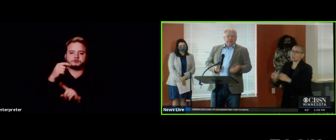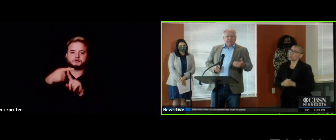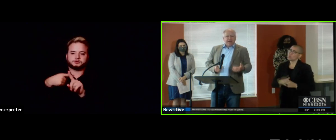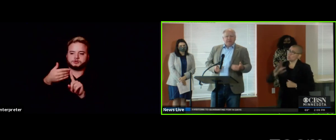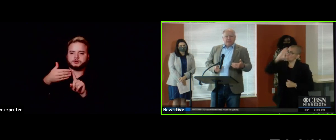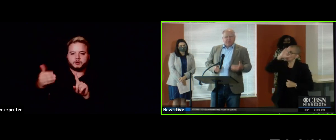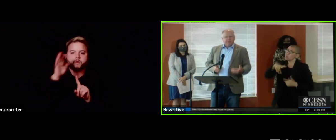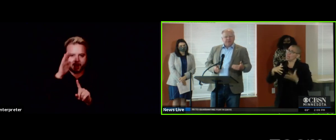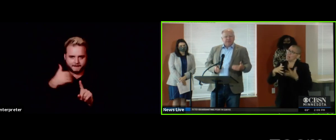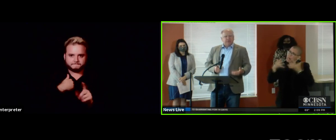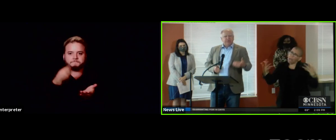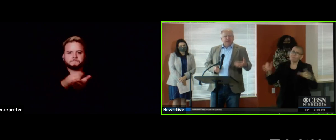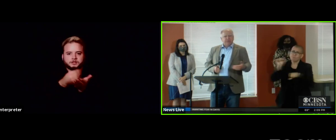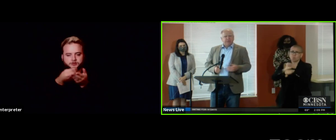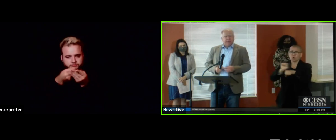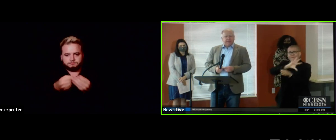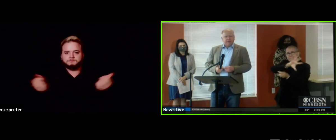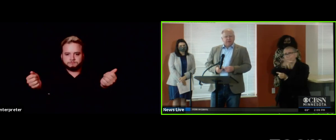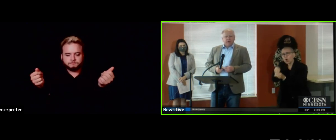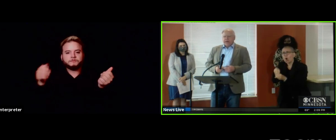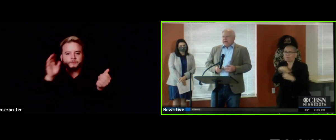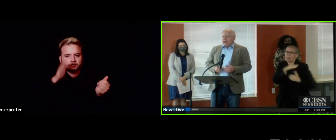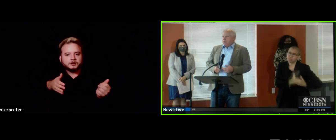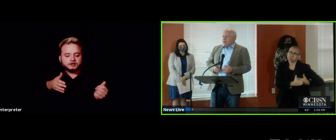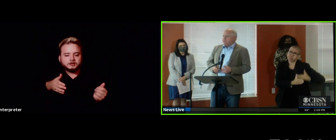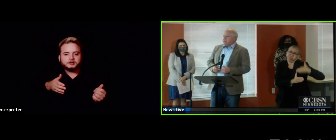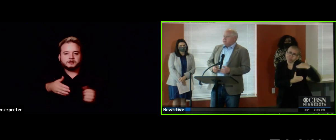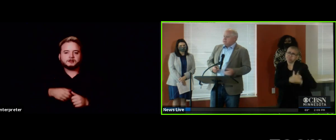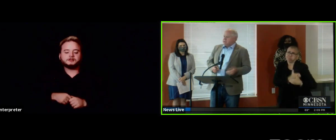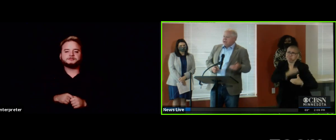but that was the purpose of what the help was meant to do. One of the things is we ask